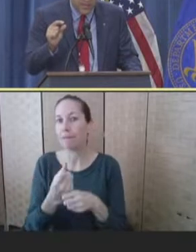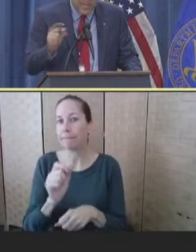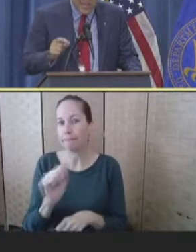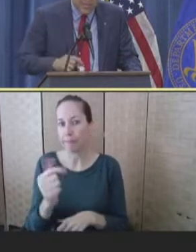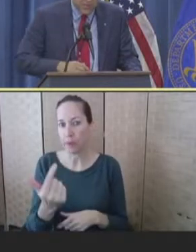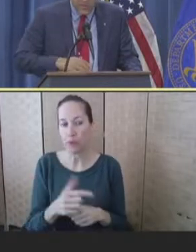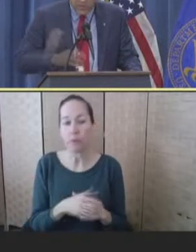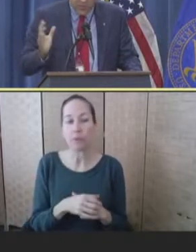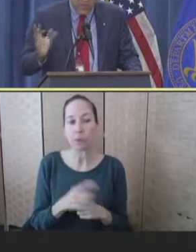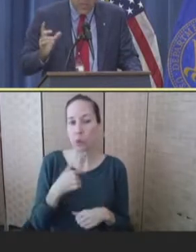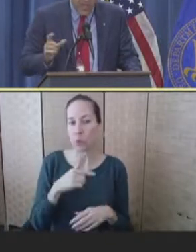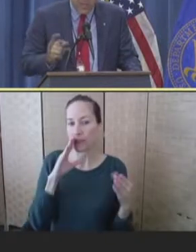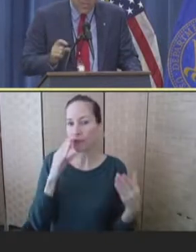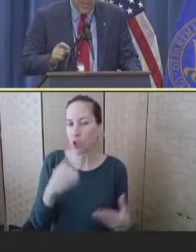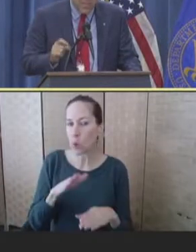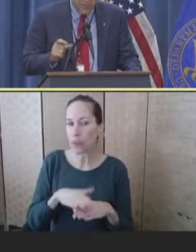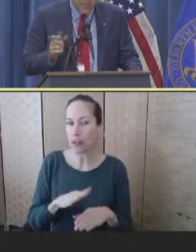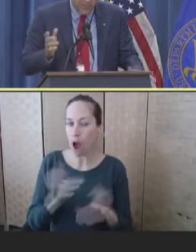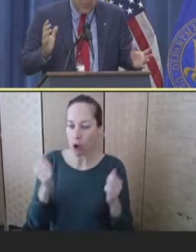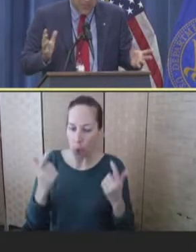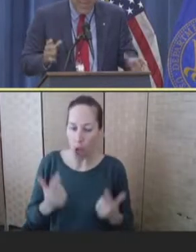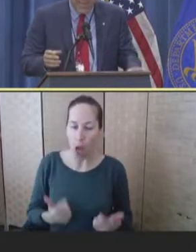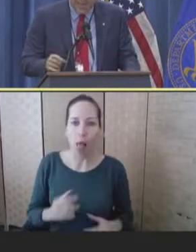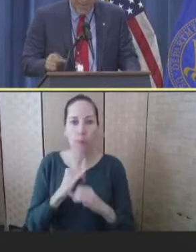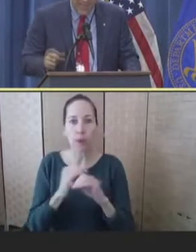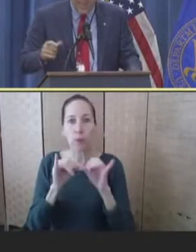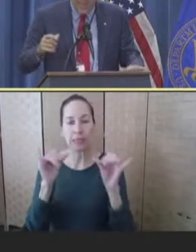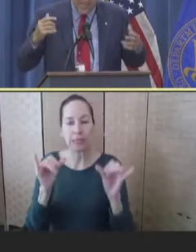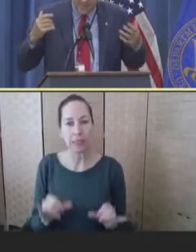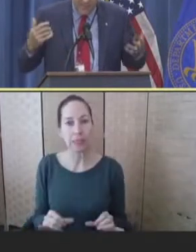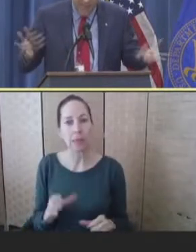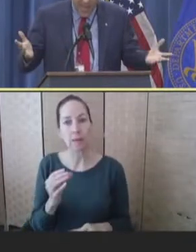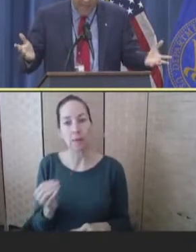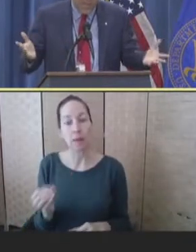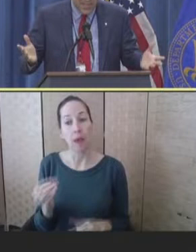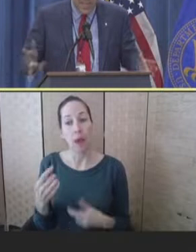And through years of doing challenge studies, we really identified that antibodies against